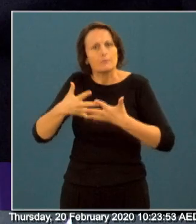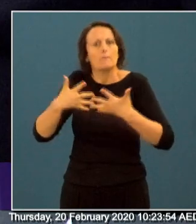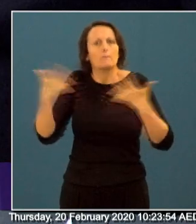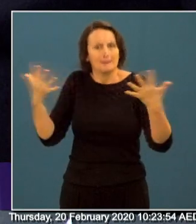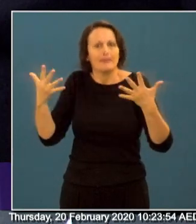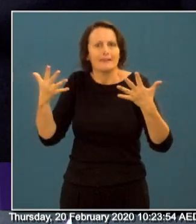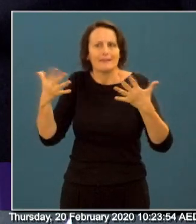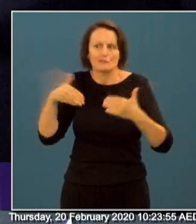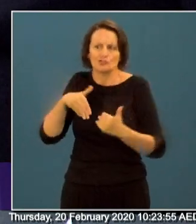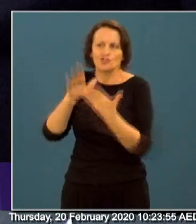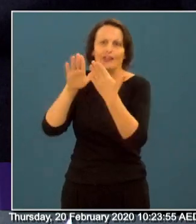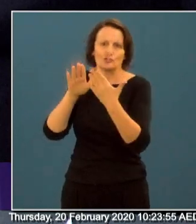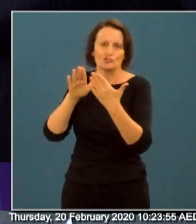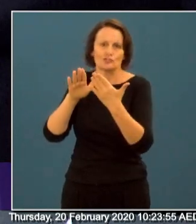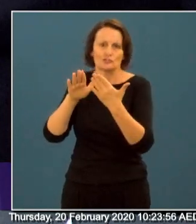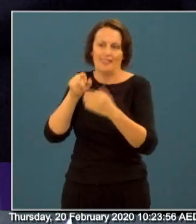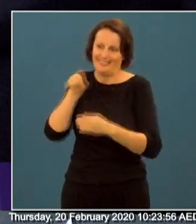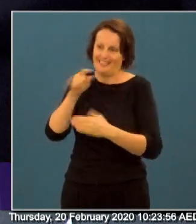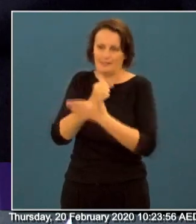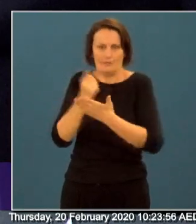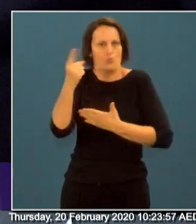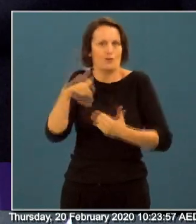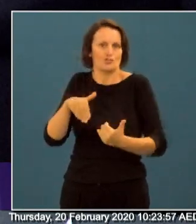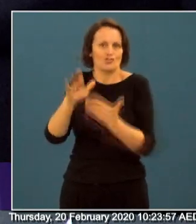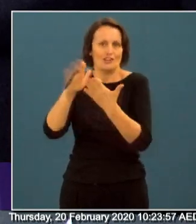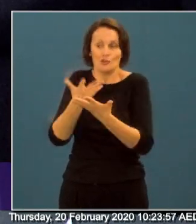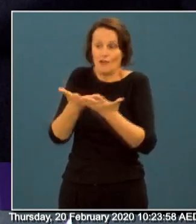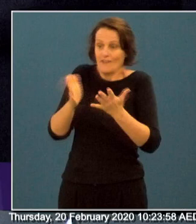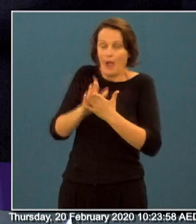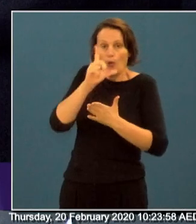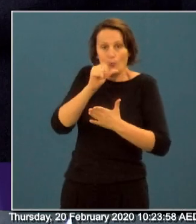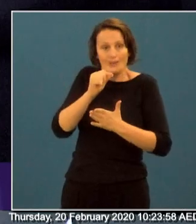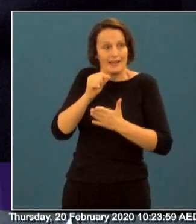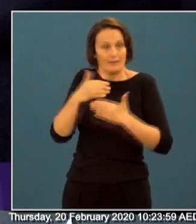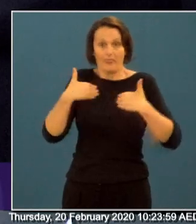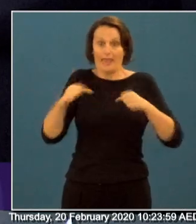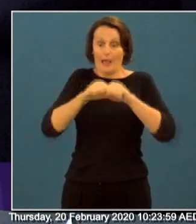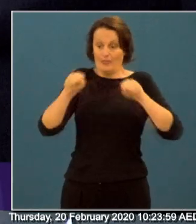the biggest challenge in how are we going to cope with that, and it's an ethical challenge.